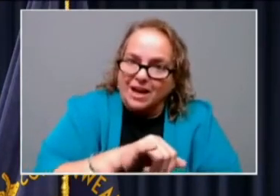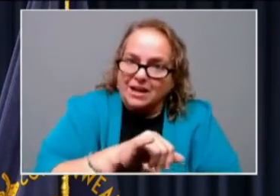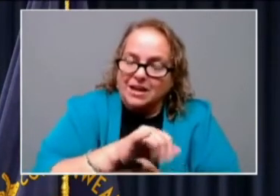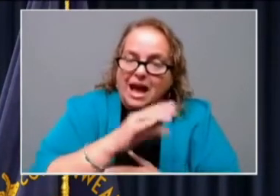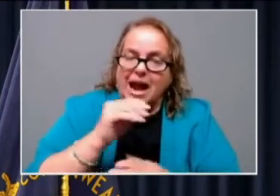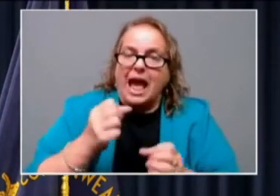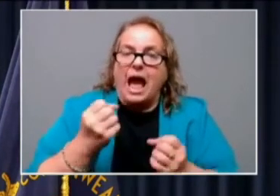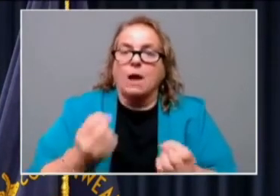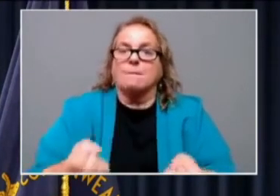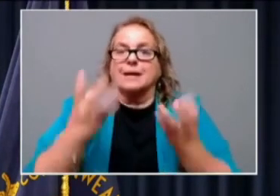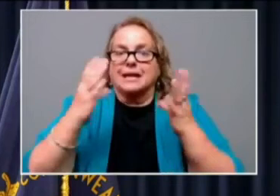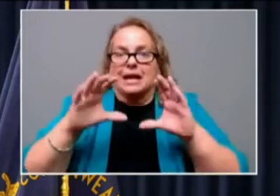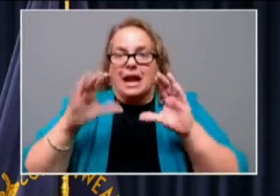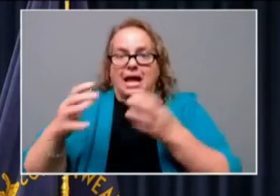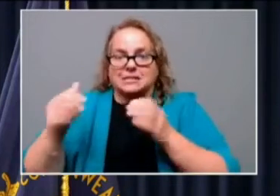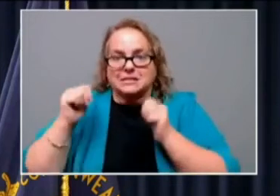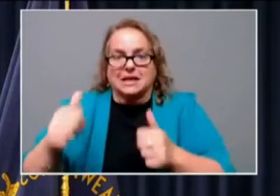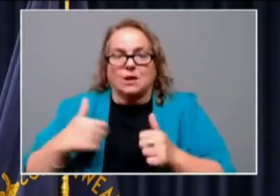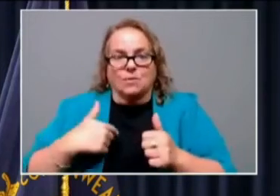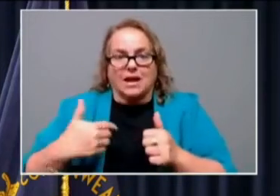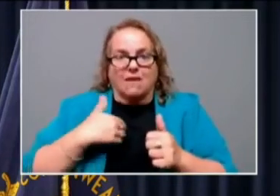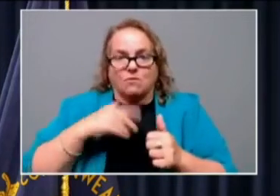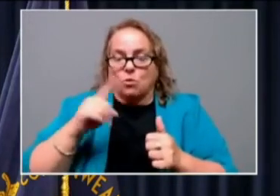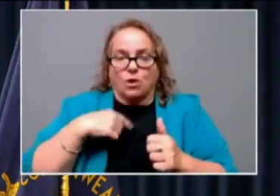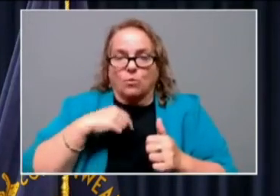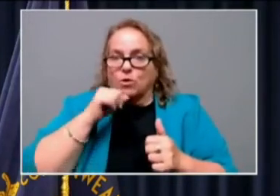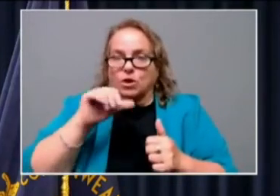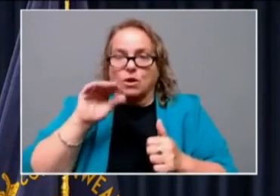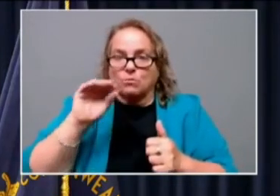where we're not putting the law enforcement or others out on the street